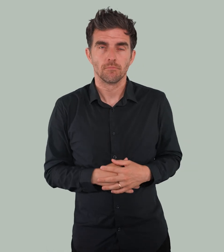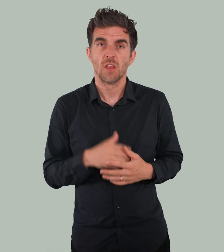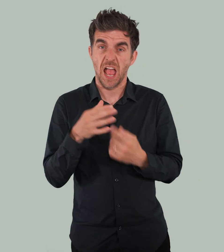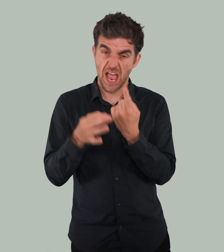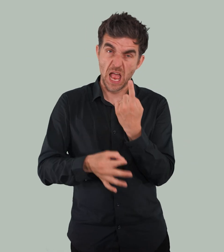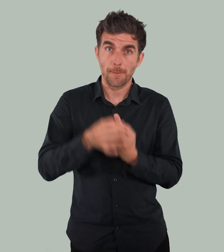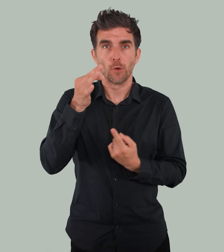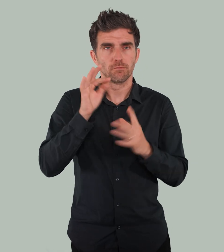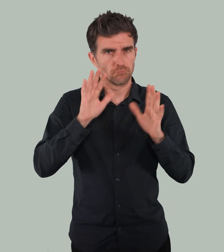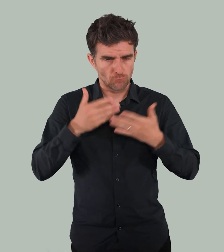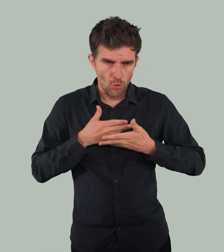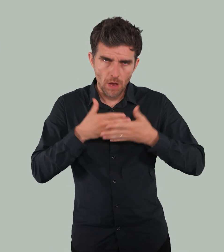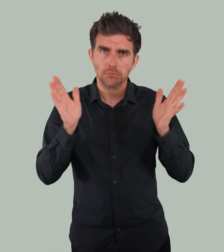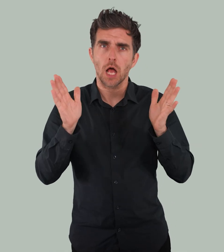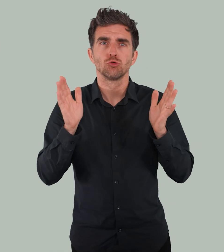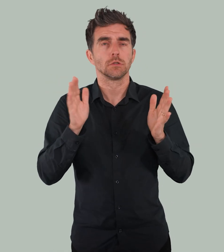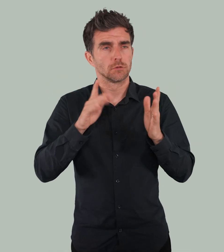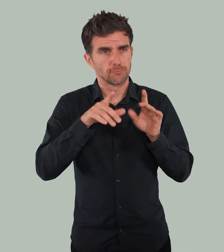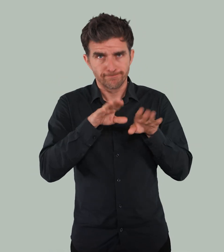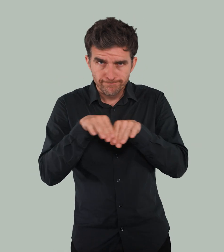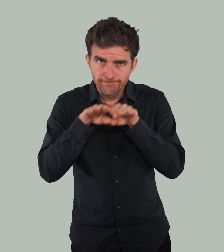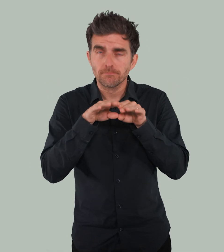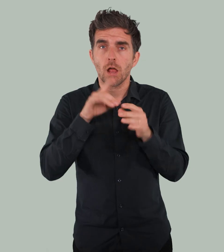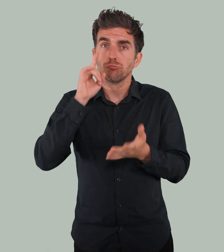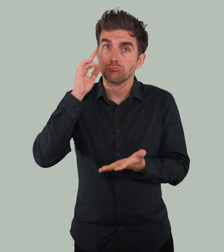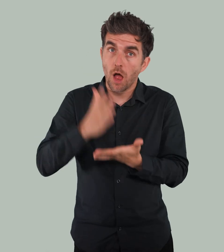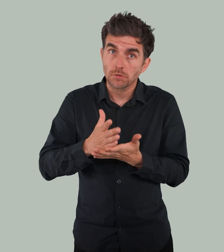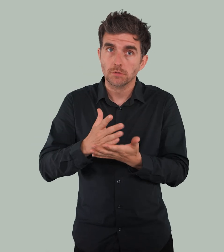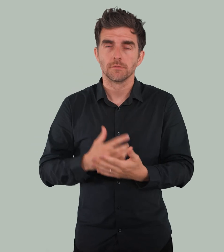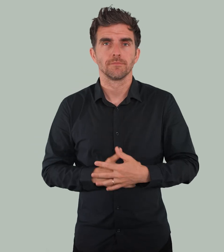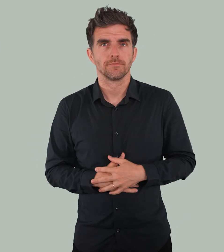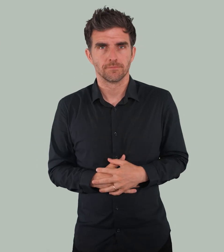4. Improve transparency, consistency, and trust